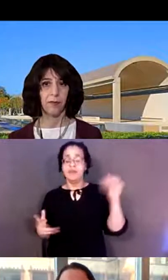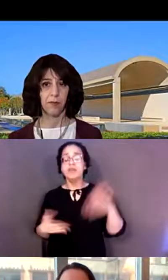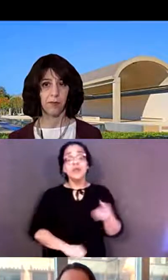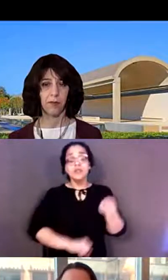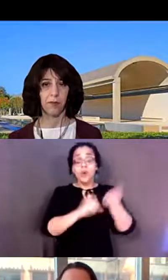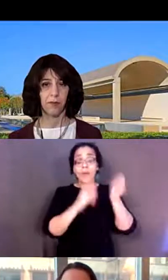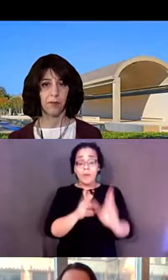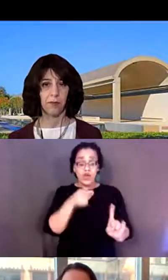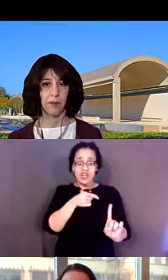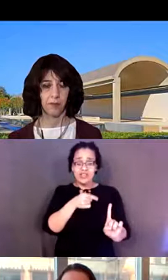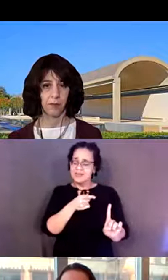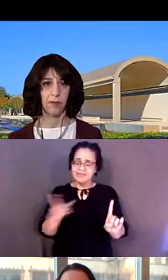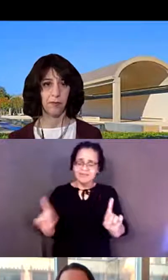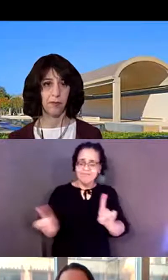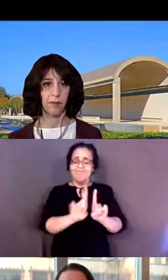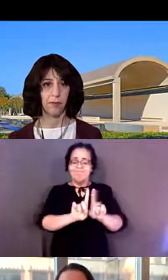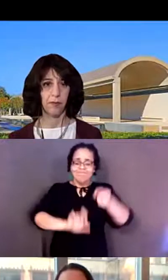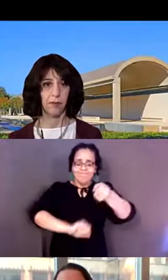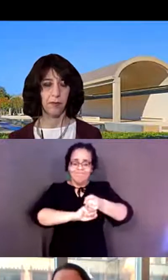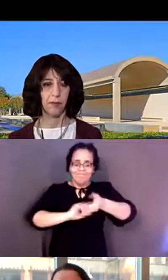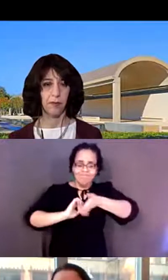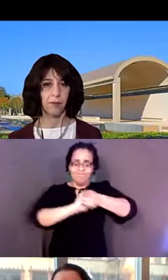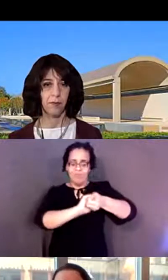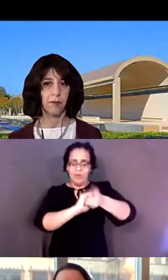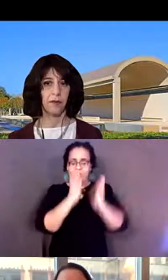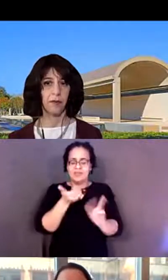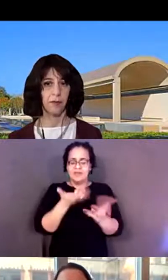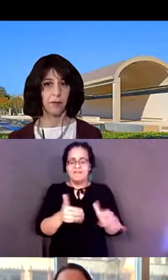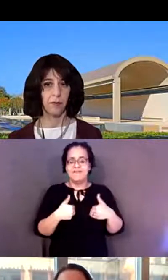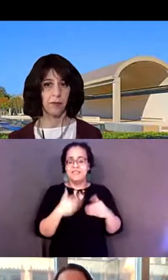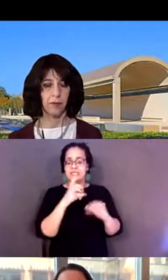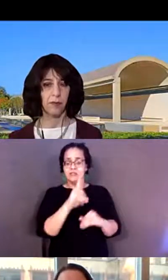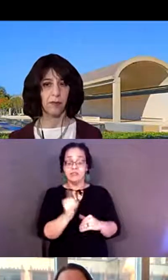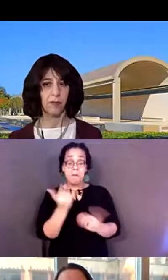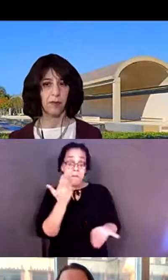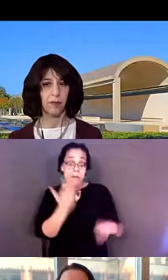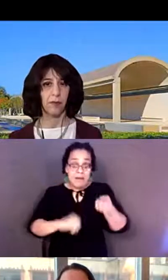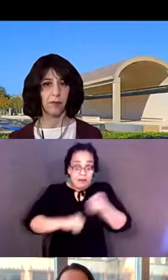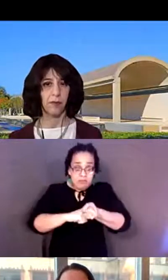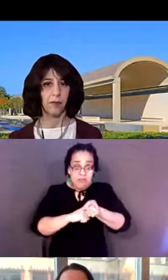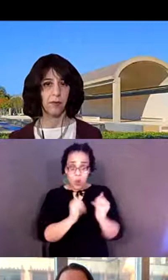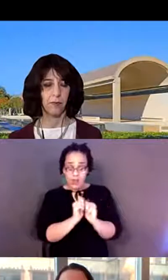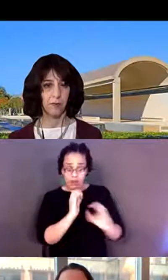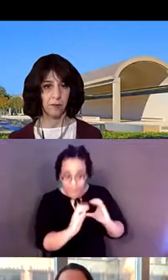patient with a disability help them either communicate or perform